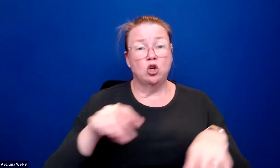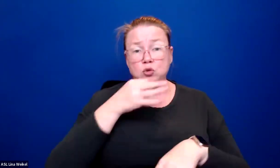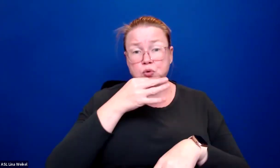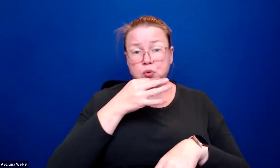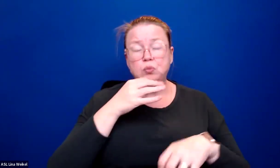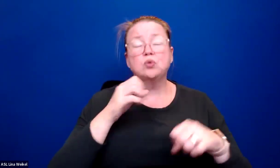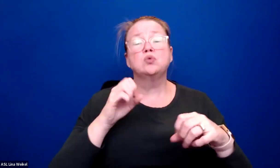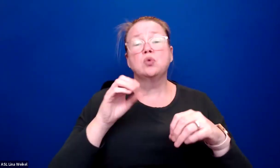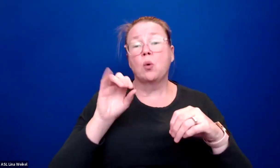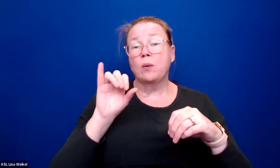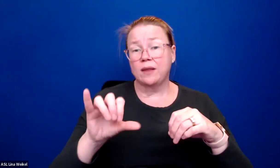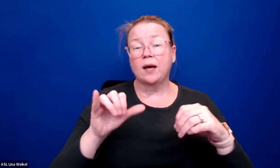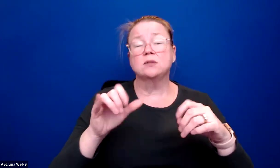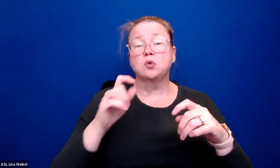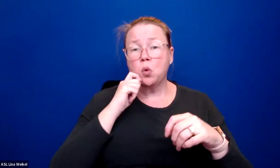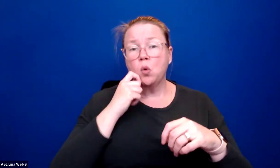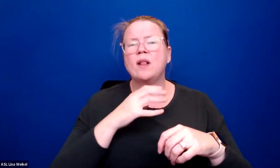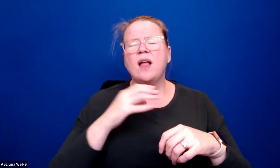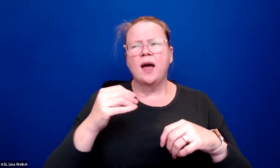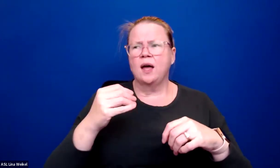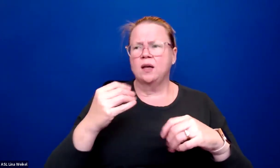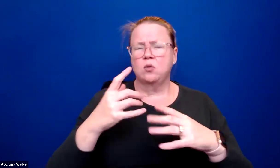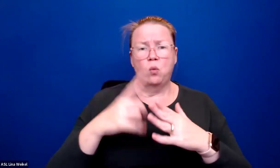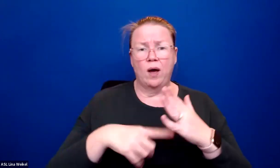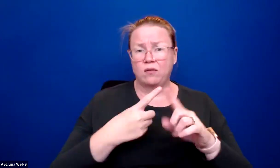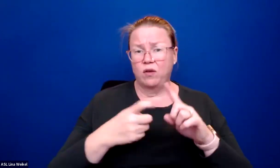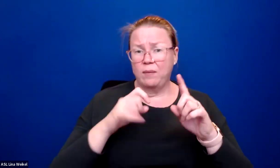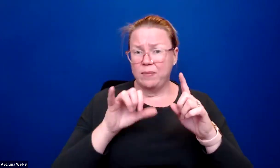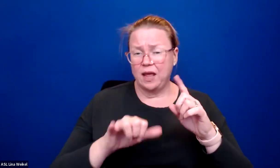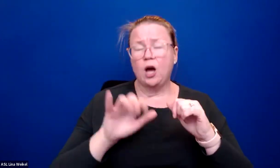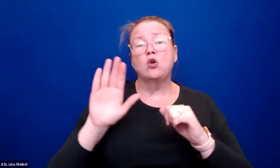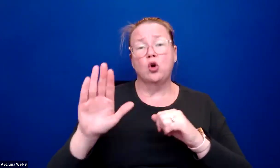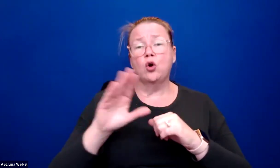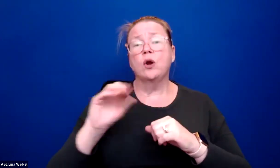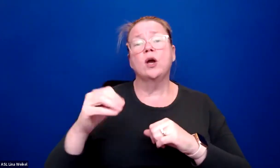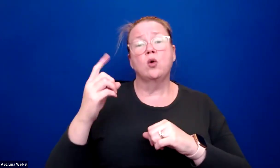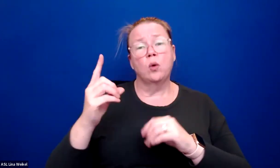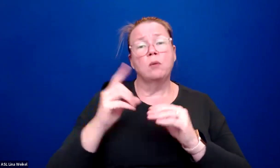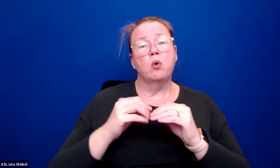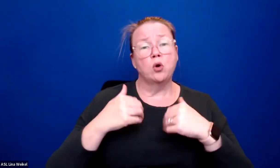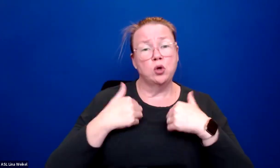Kendra Brown: that was cool. And then the what sprung out of that is that her and one other youth are gonna